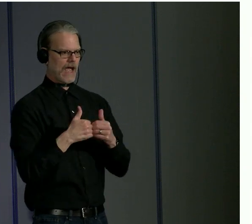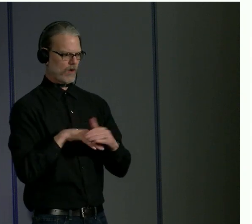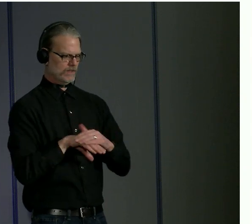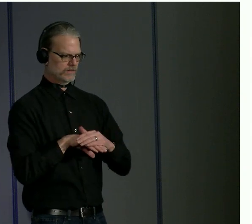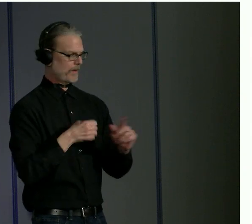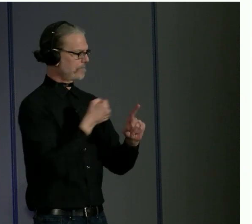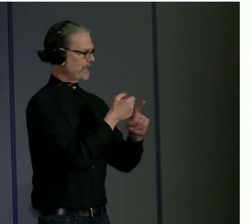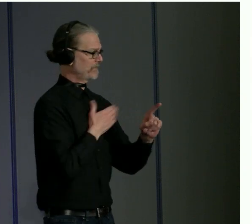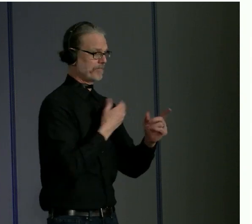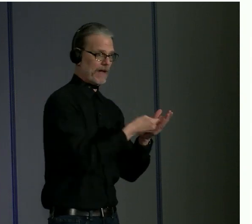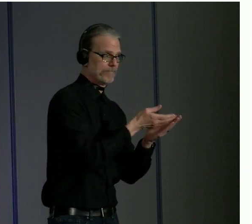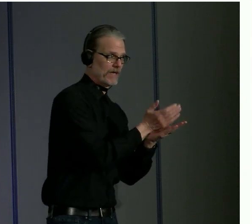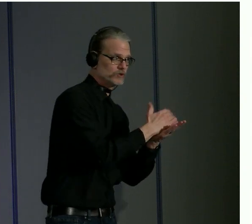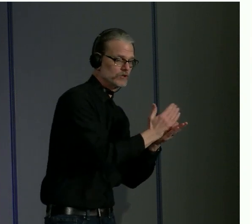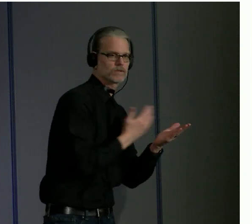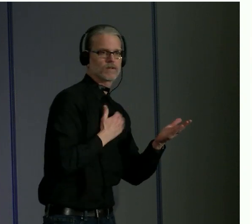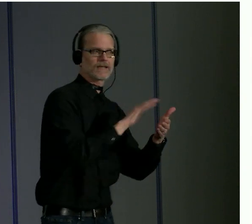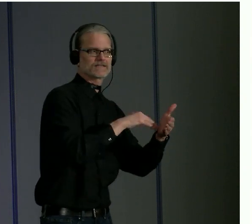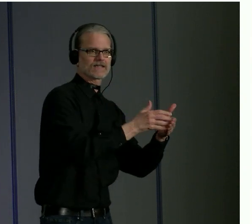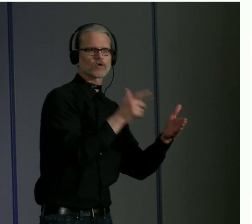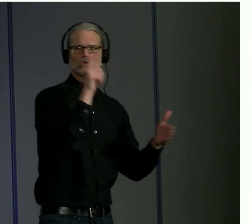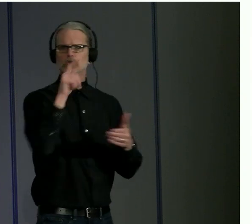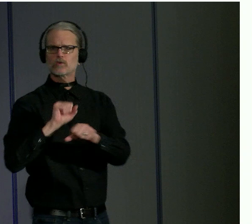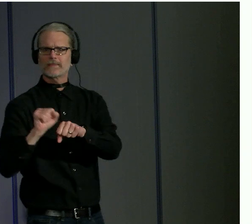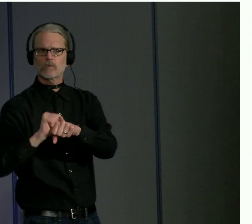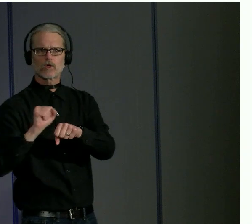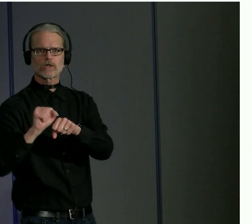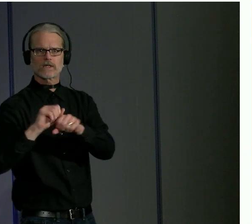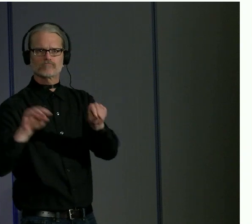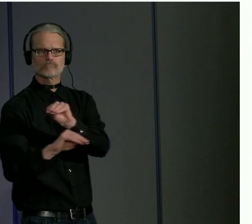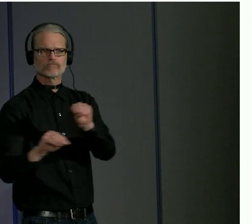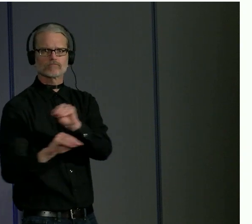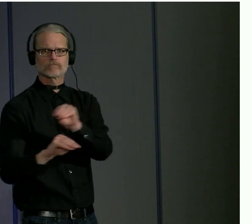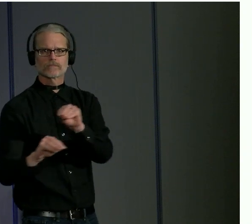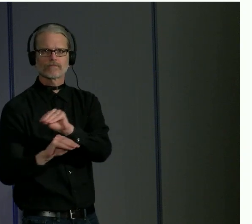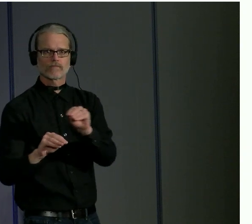right? Who's going to be doing the work? How are they going to be doing it? Are they budgeting for